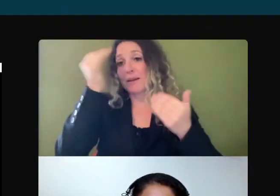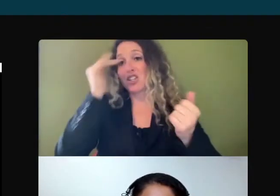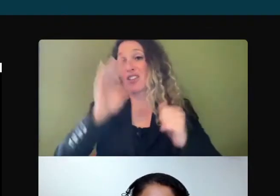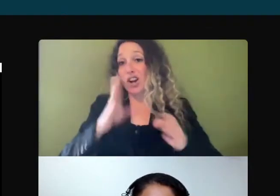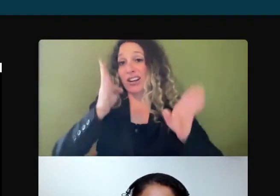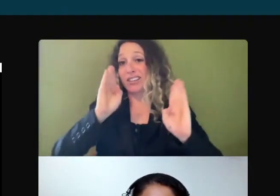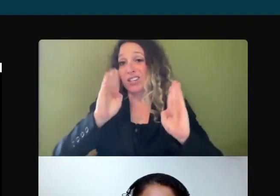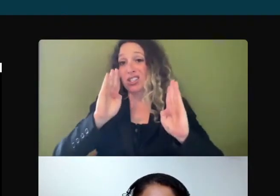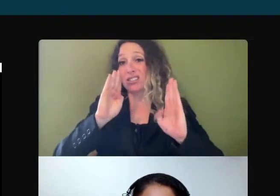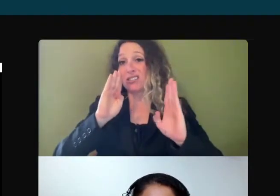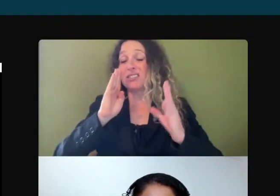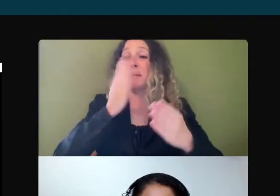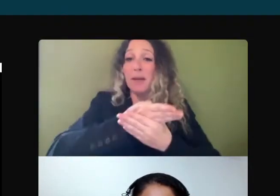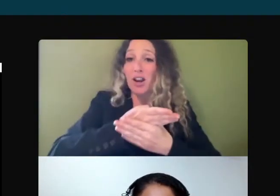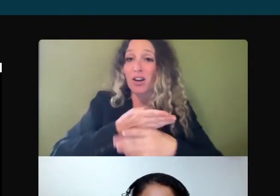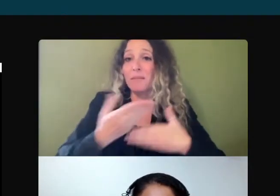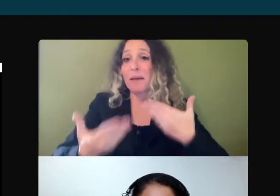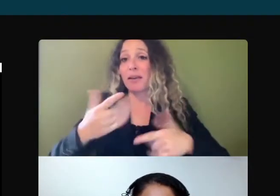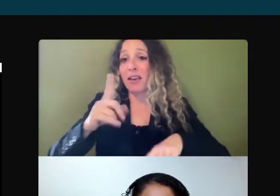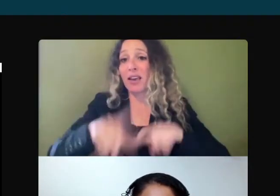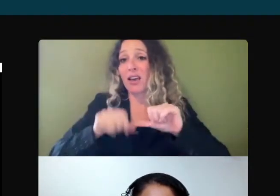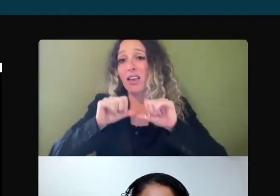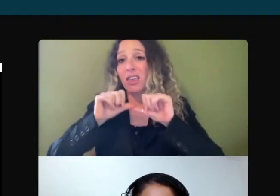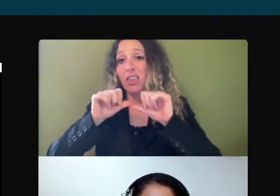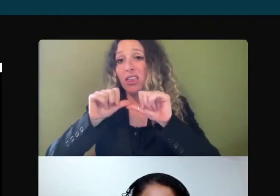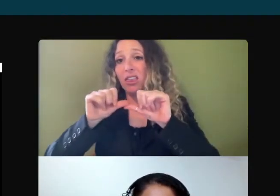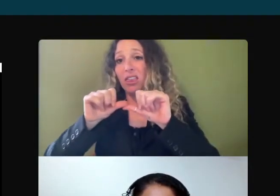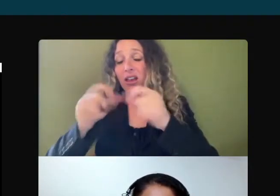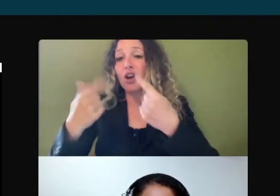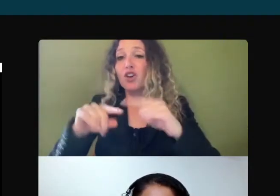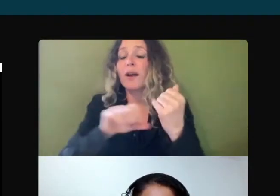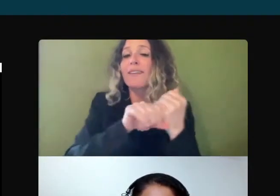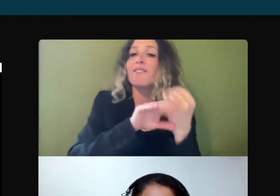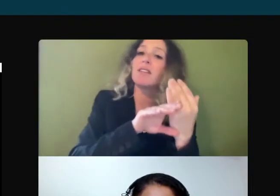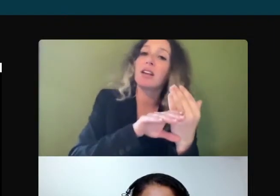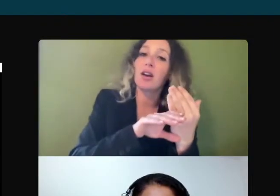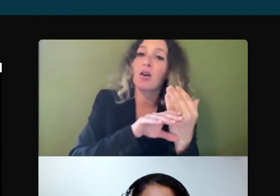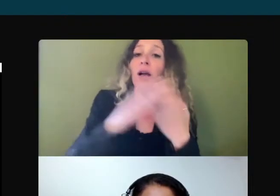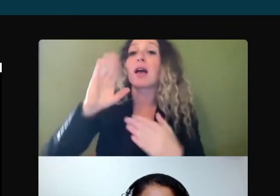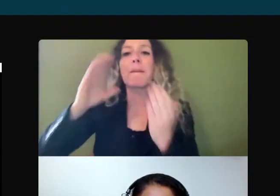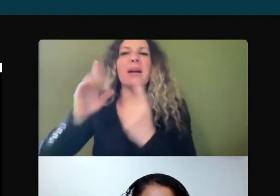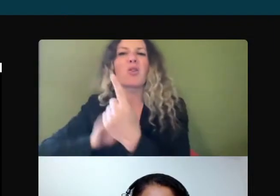difficult to sustain attention during a video visit compared with a face to face visit in